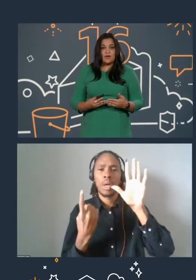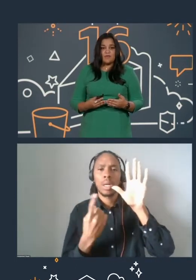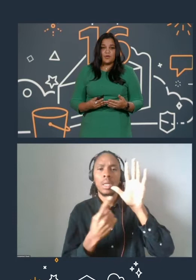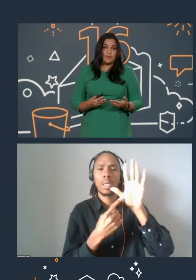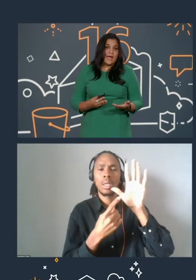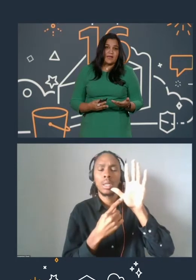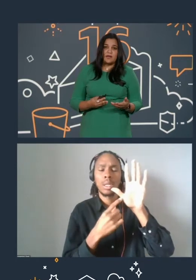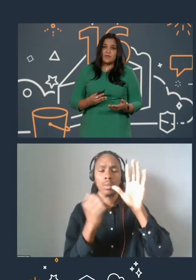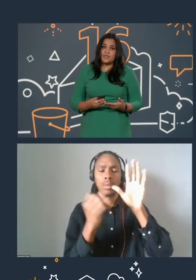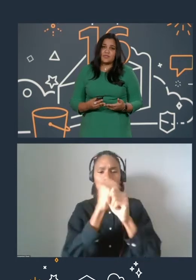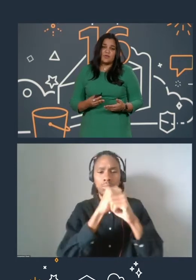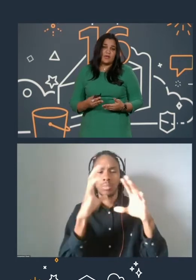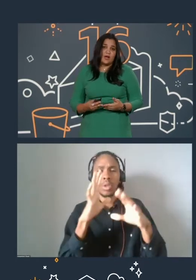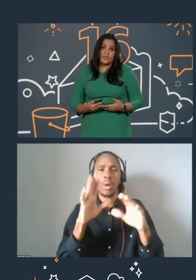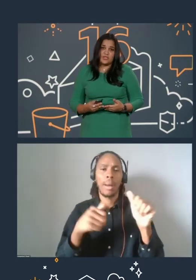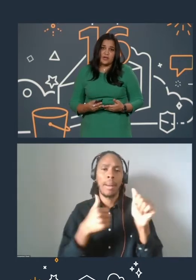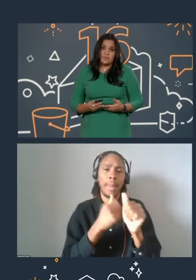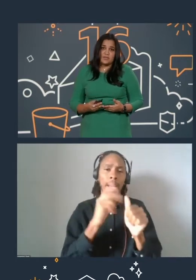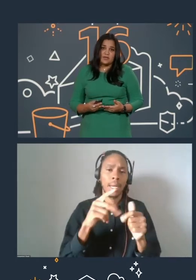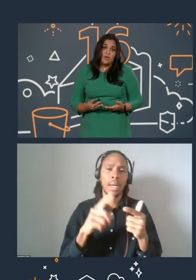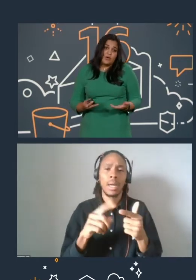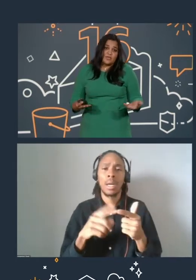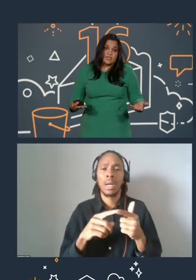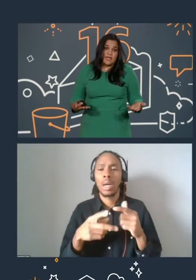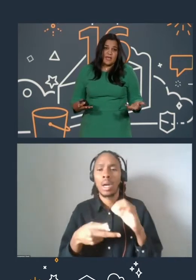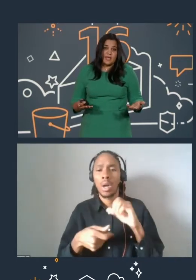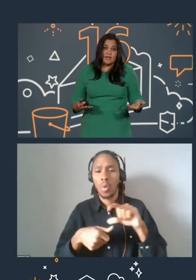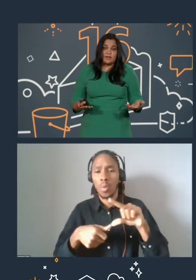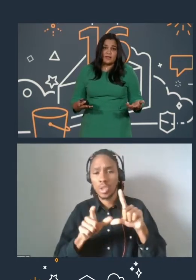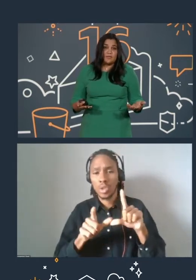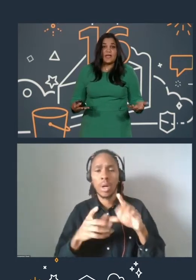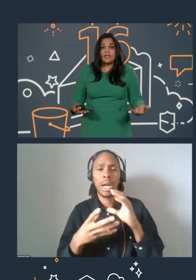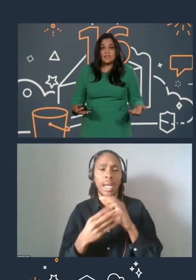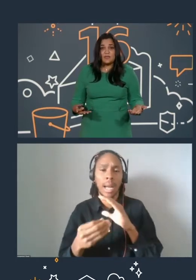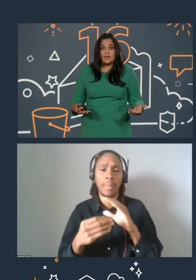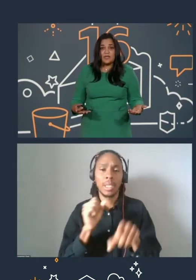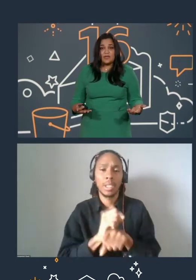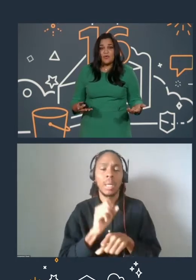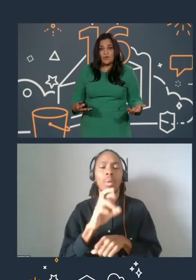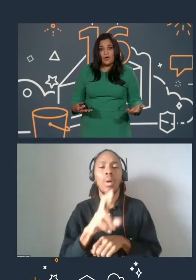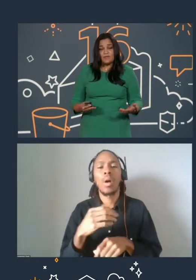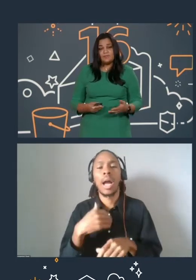of your backup, restore, and copy jobs, or just get a compliance summary overall.